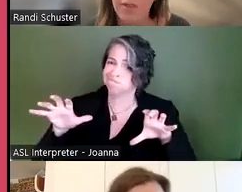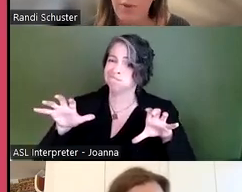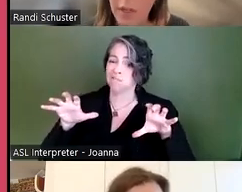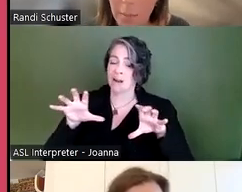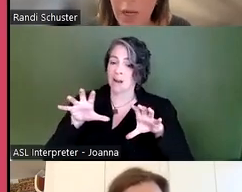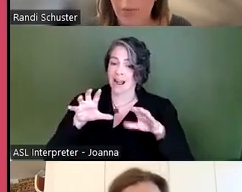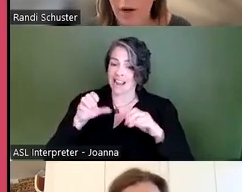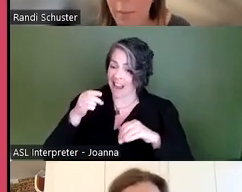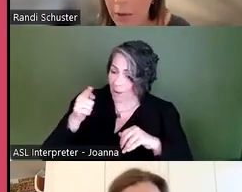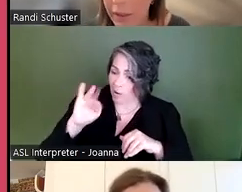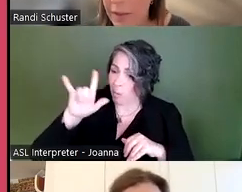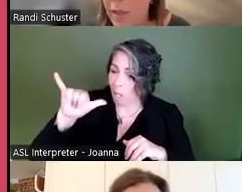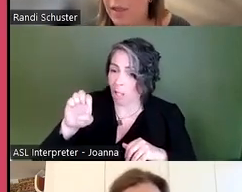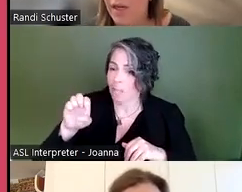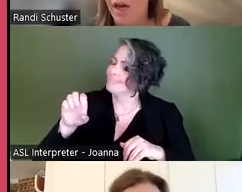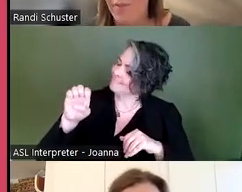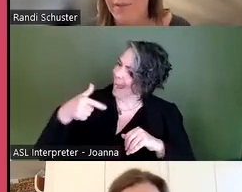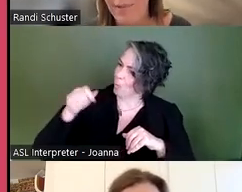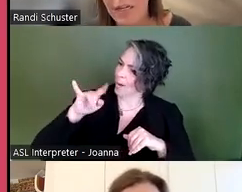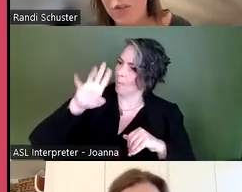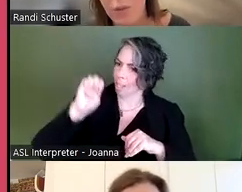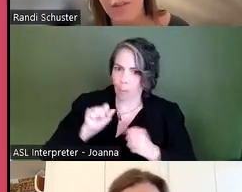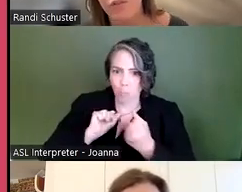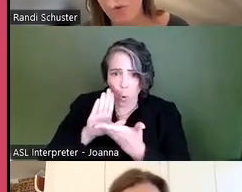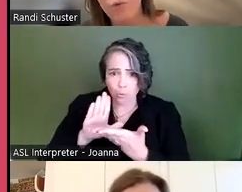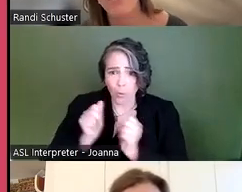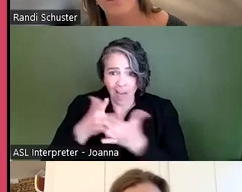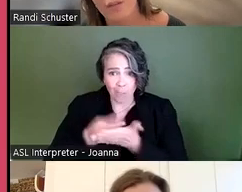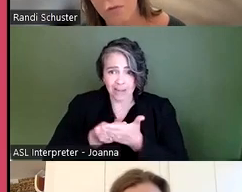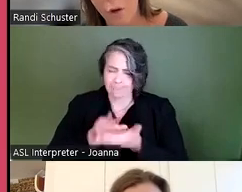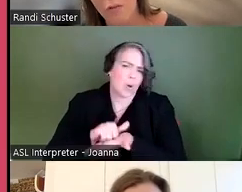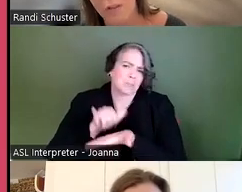putting our money where our mouth is, and making sure that schools are involved in the